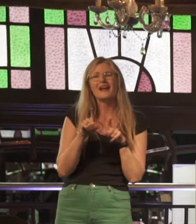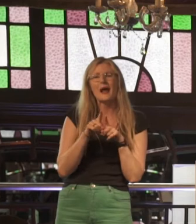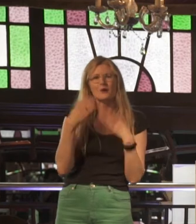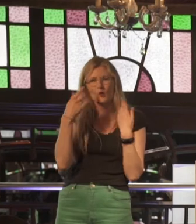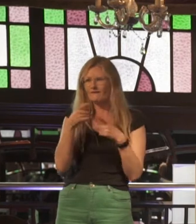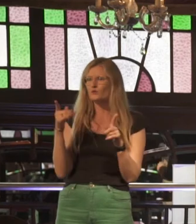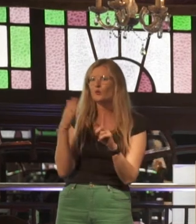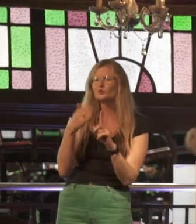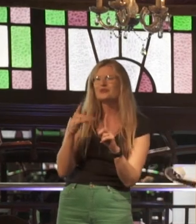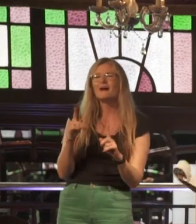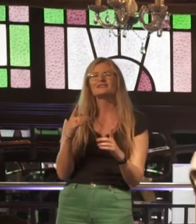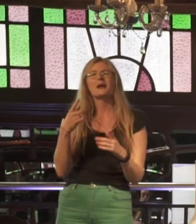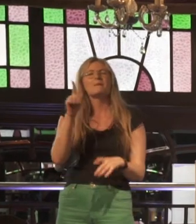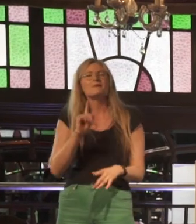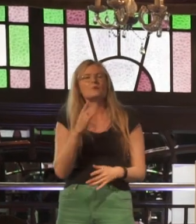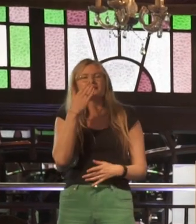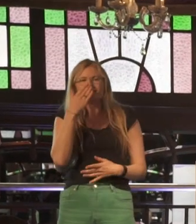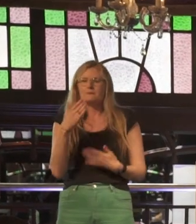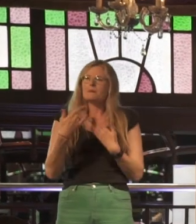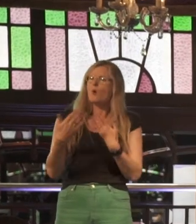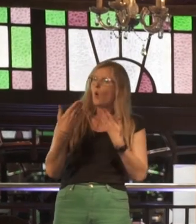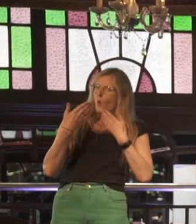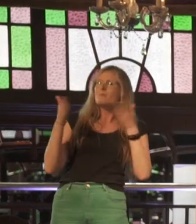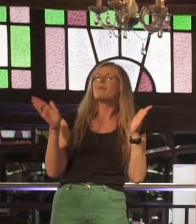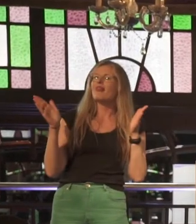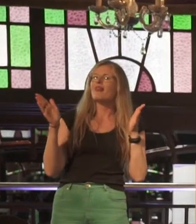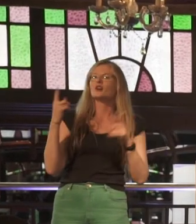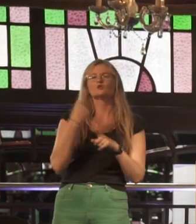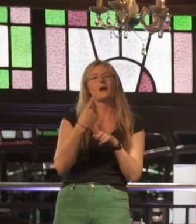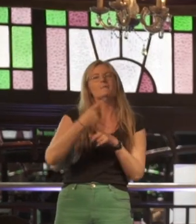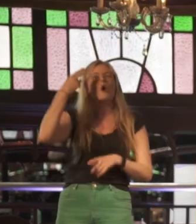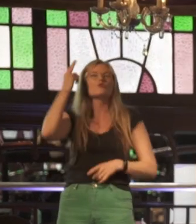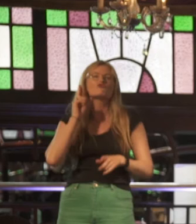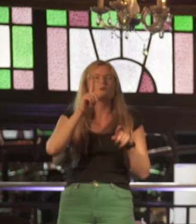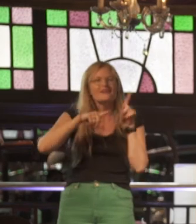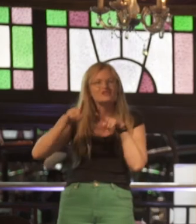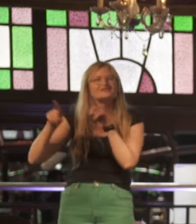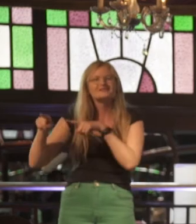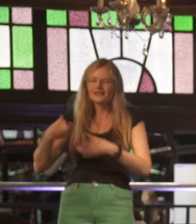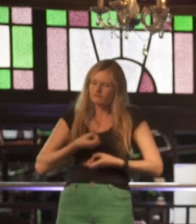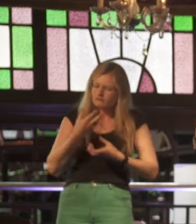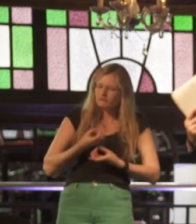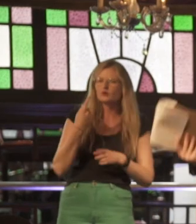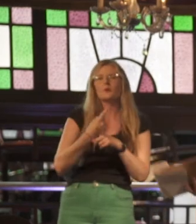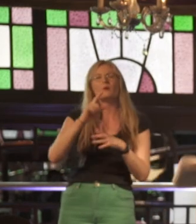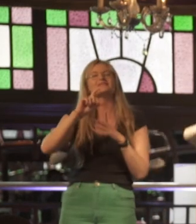but people seem to be talking much more openly about neurodiversity, disability, things like that.